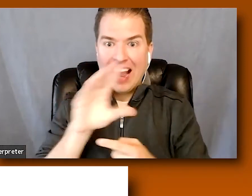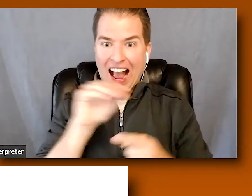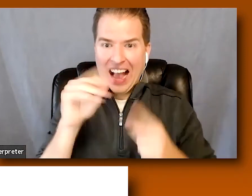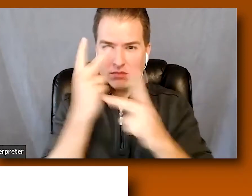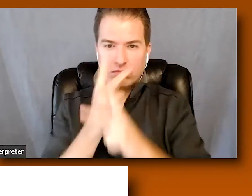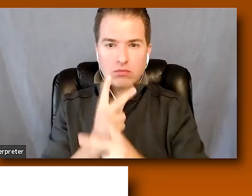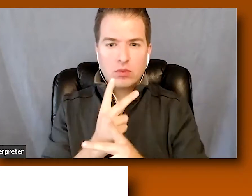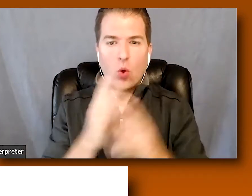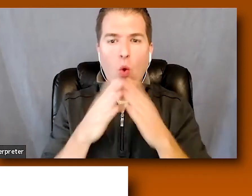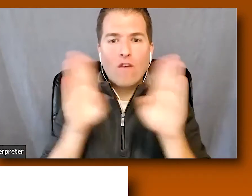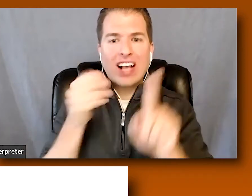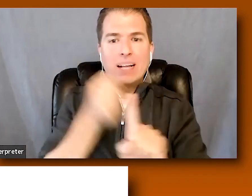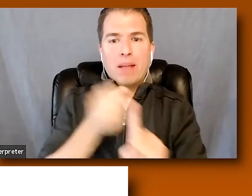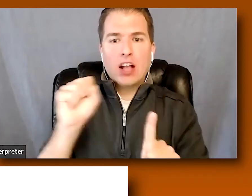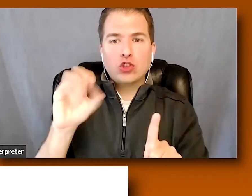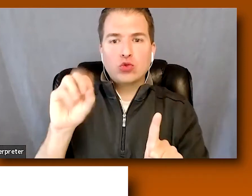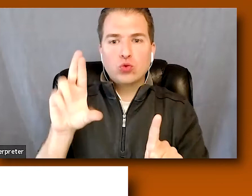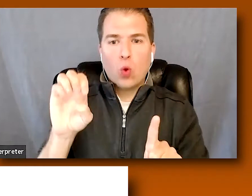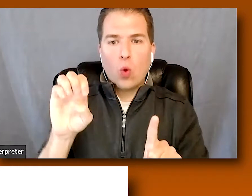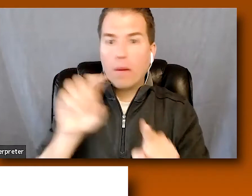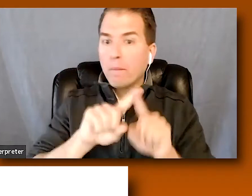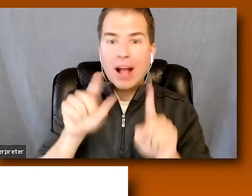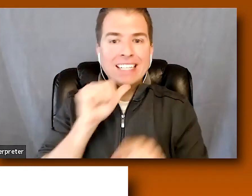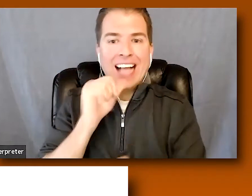However, these do not receive an individual score.